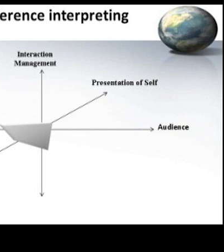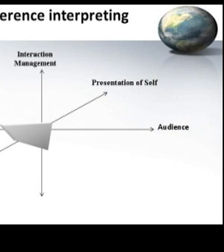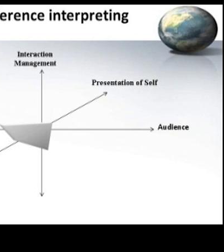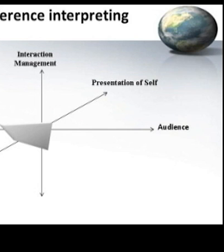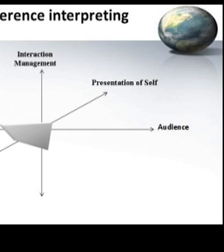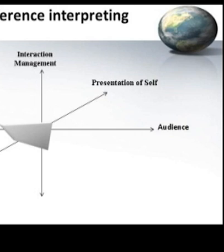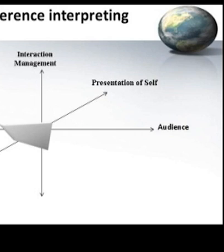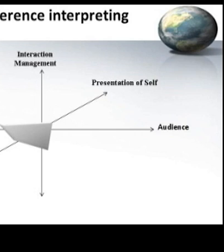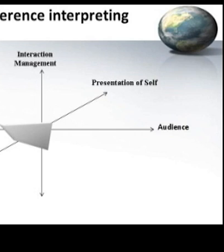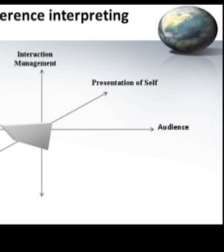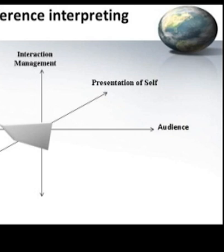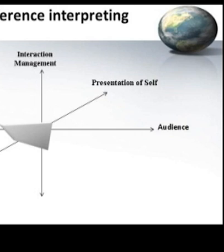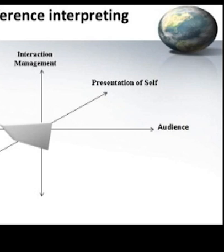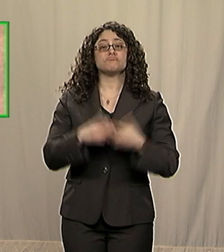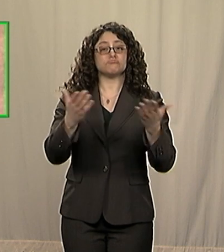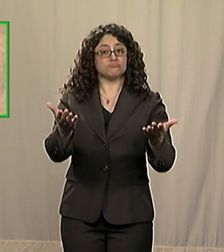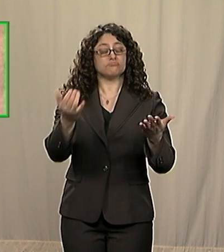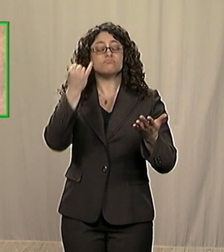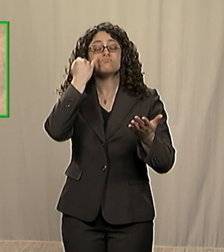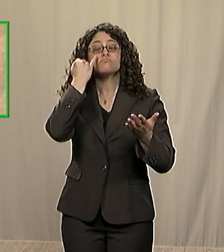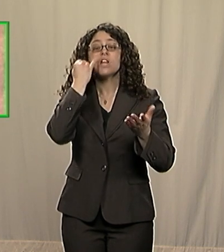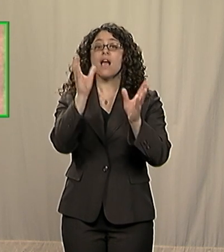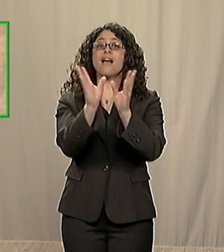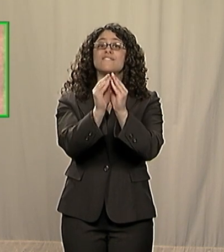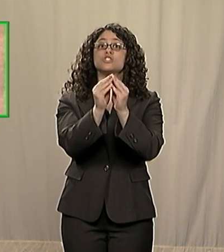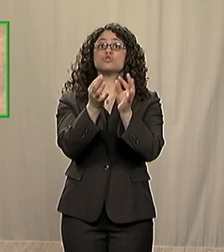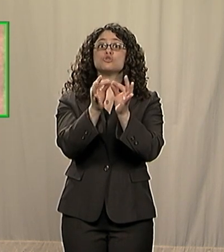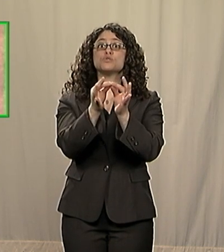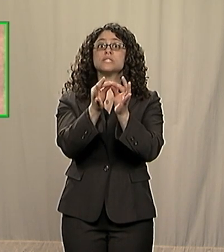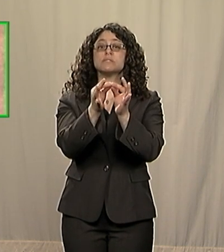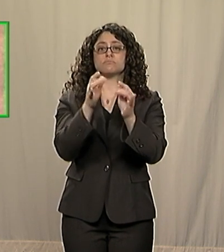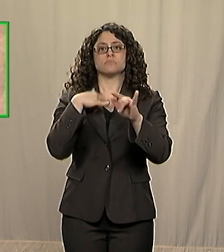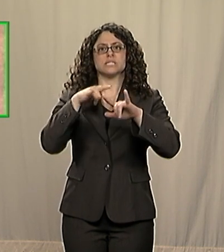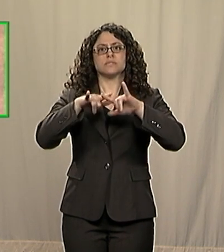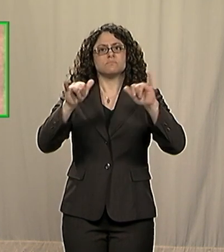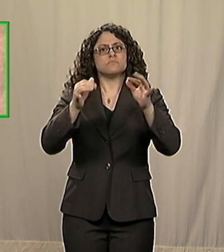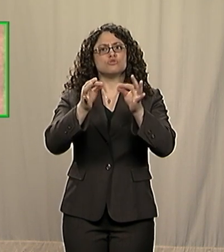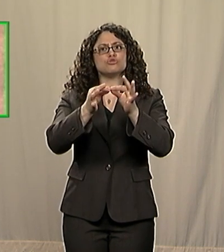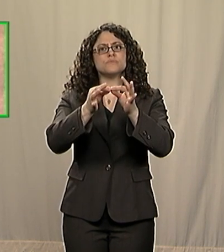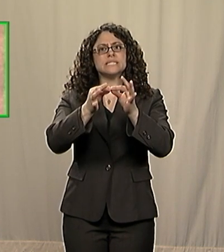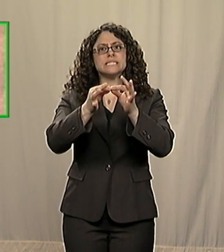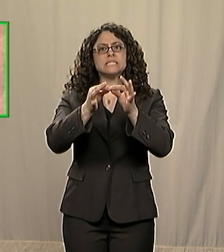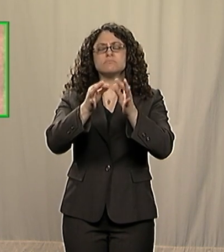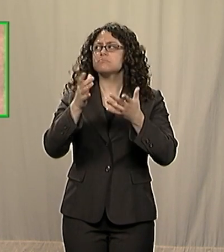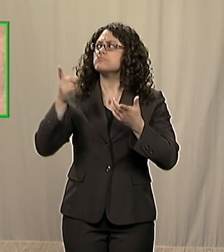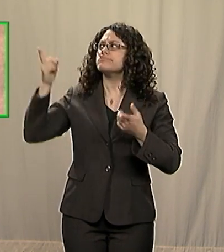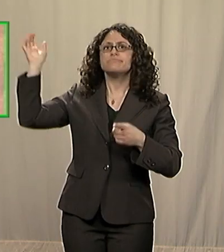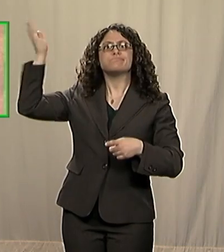So again, the example of simultaneous conference interpreting, where I have little or no chance to stop the source speaker.